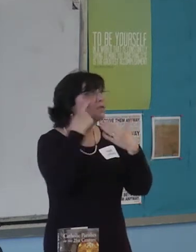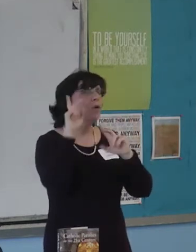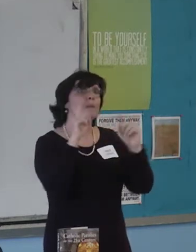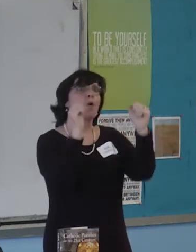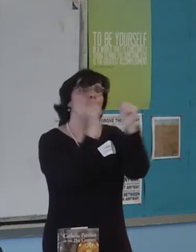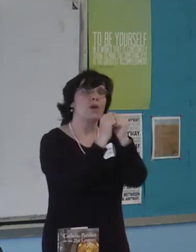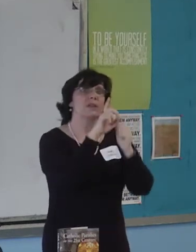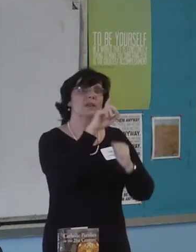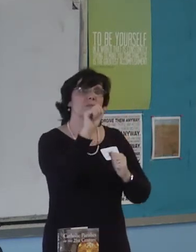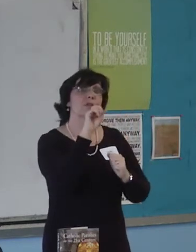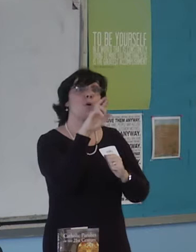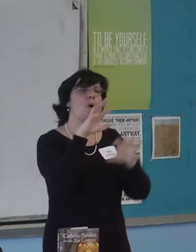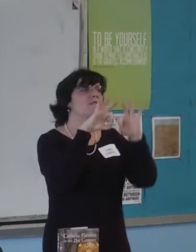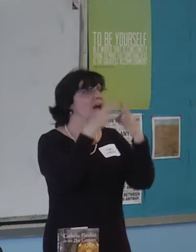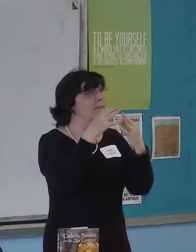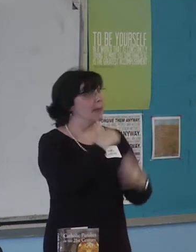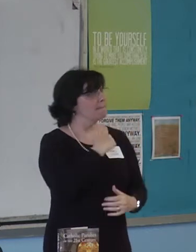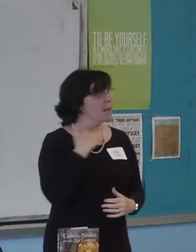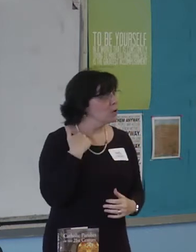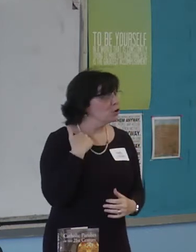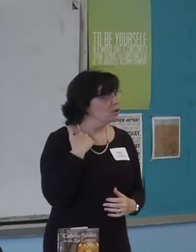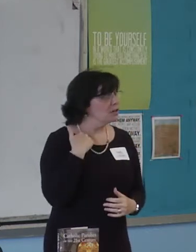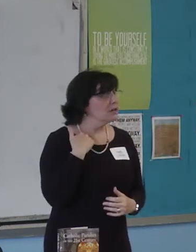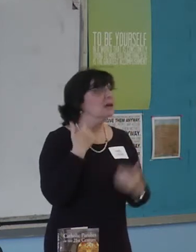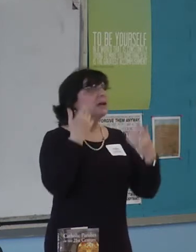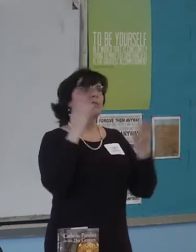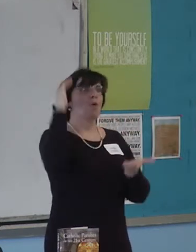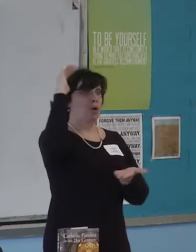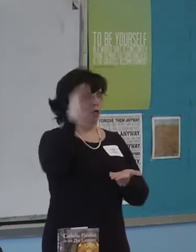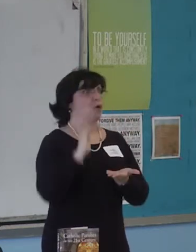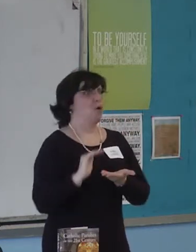family members, it comes down at the lower end, Catholic